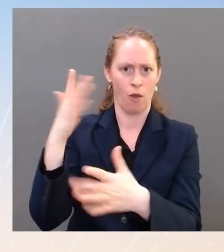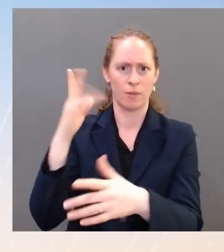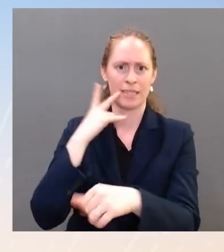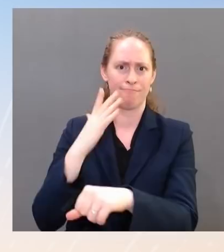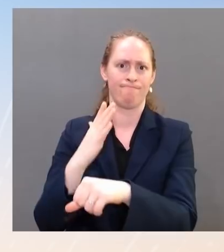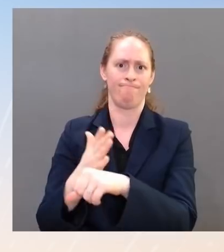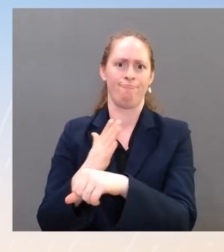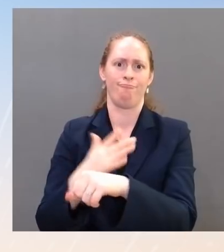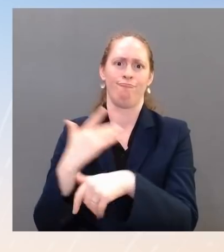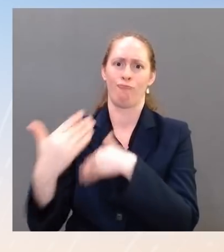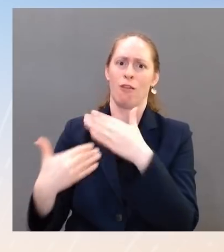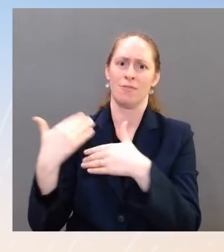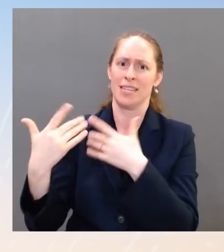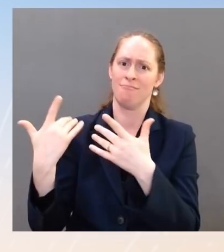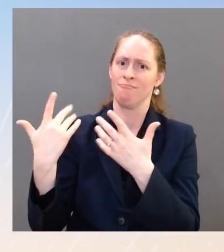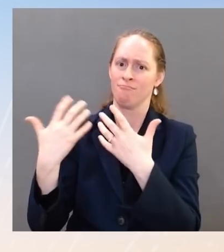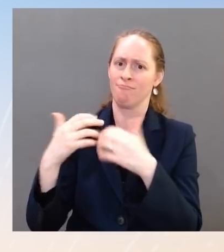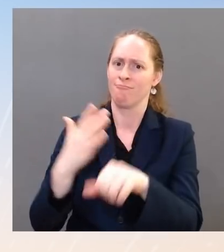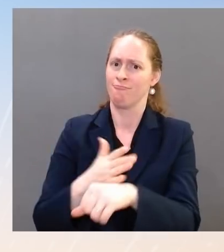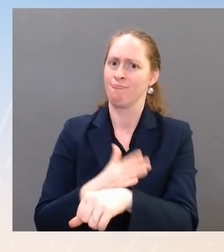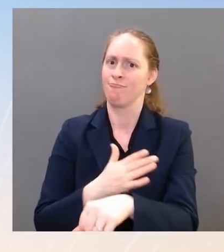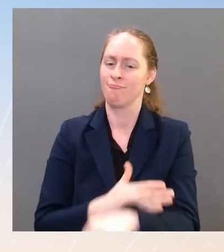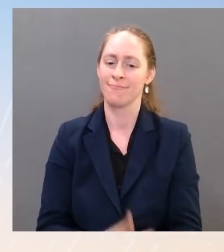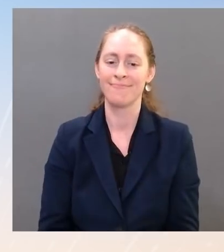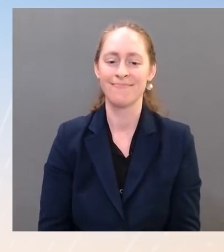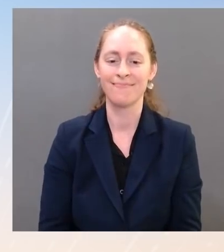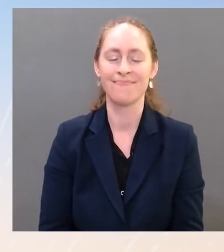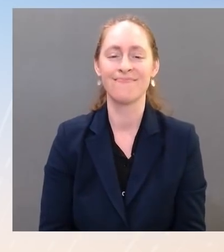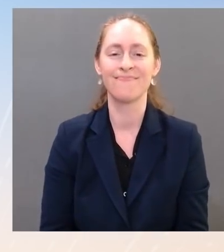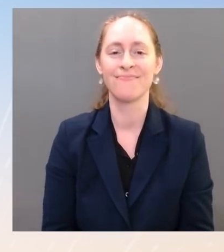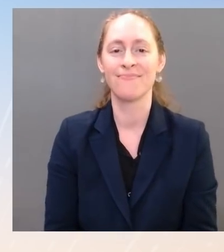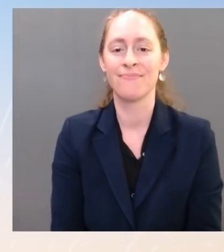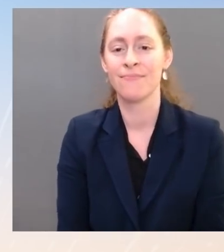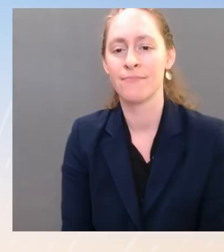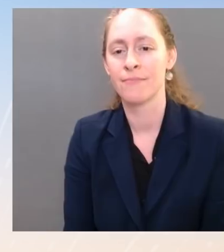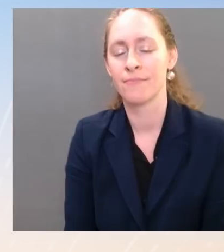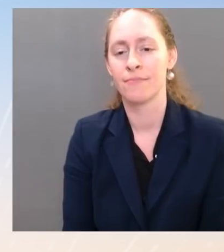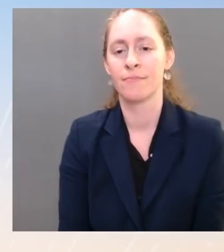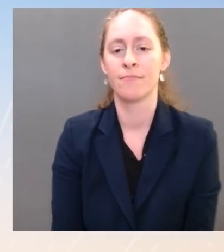Secretary Haaland: What I'll just say is that the interagency work group for mining reform has met